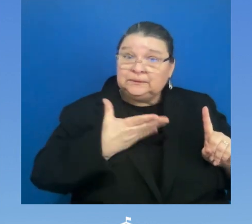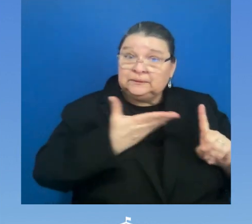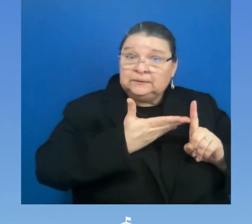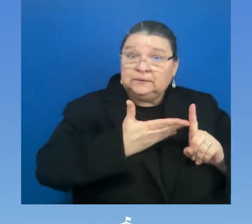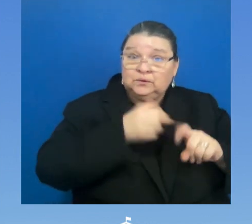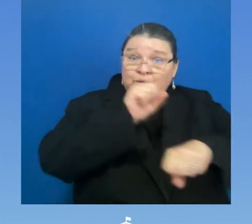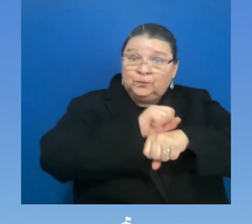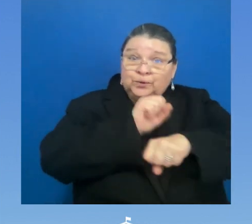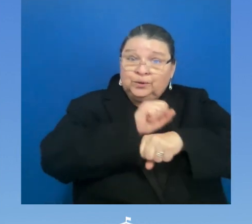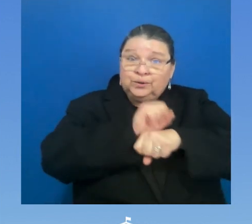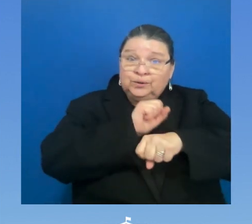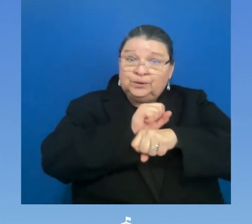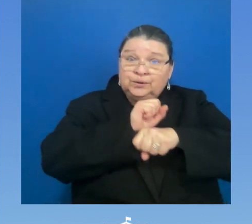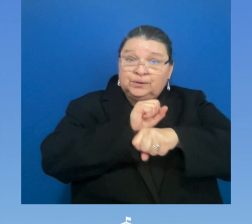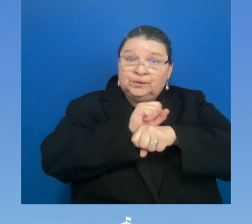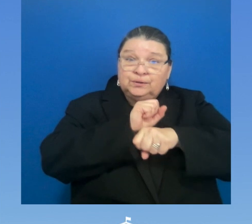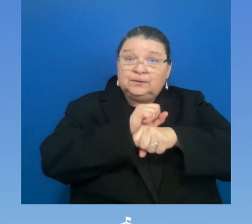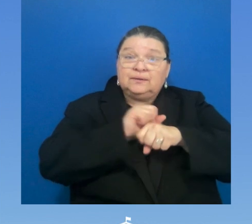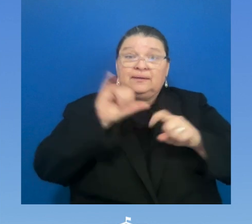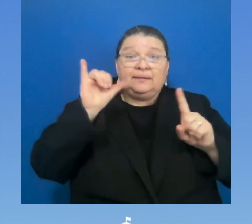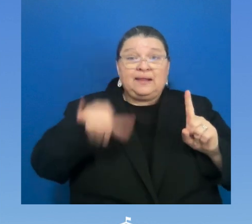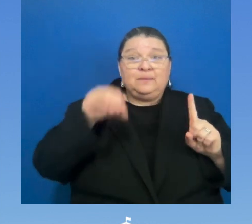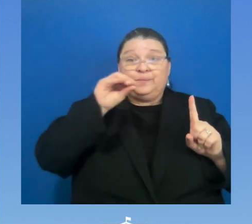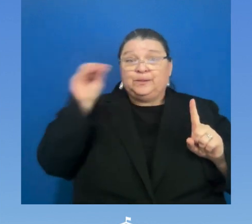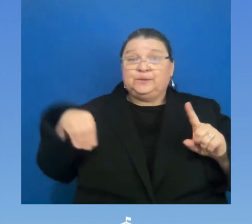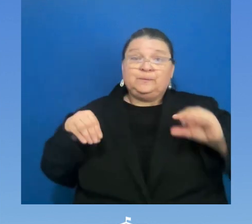would raise or gross domestic product by five percent.